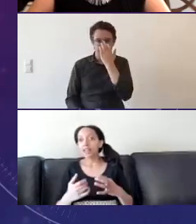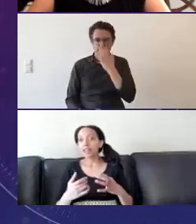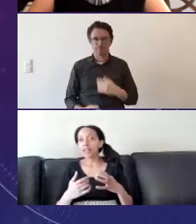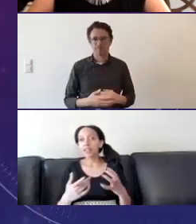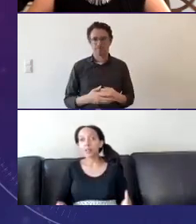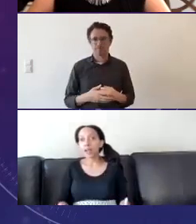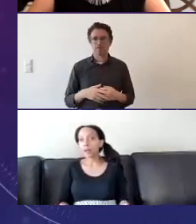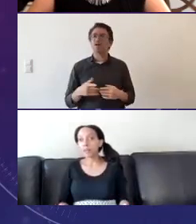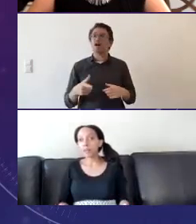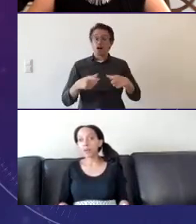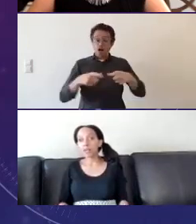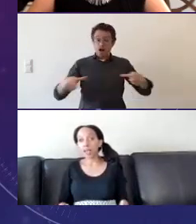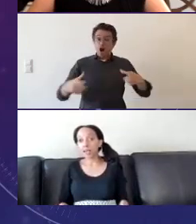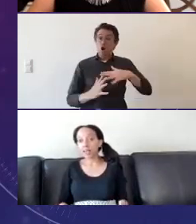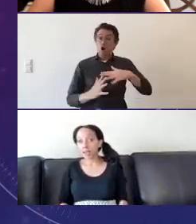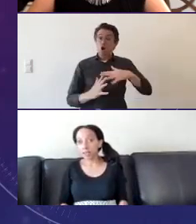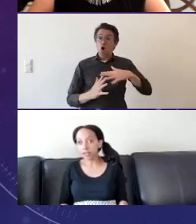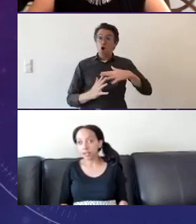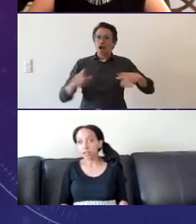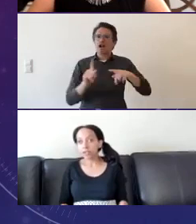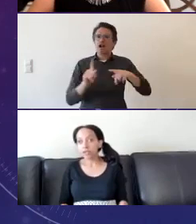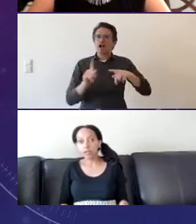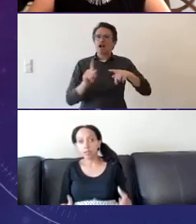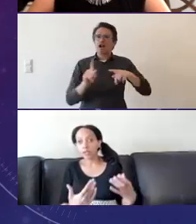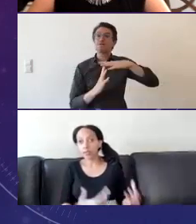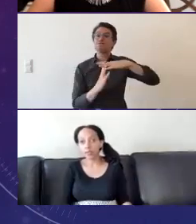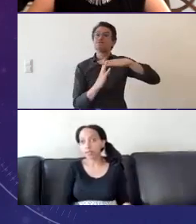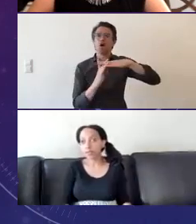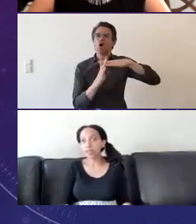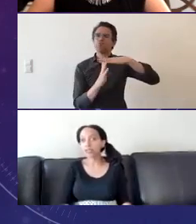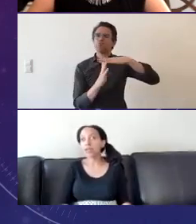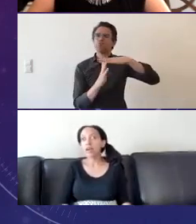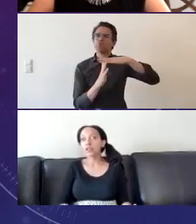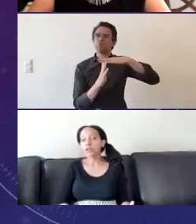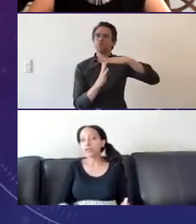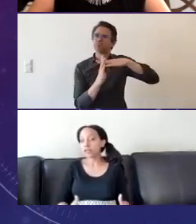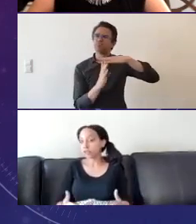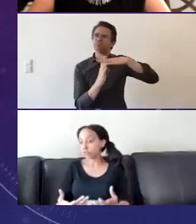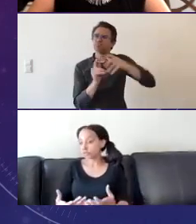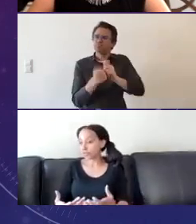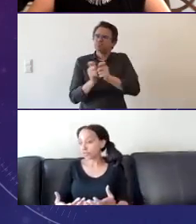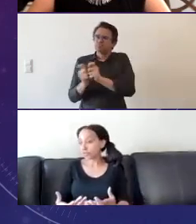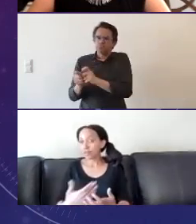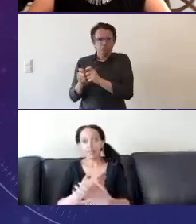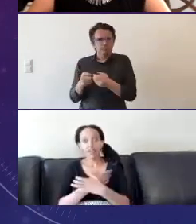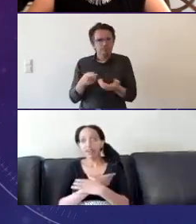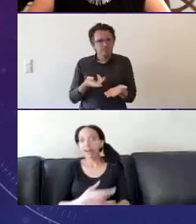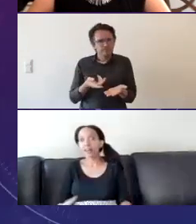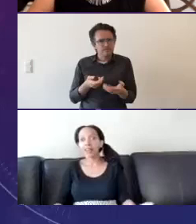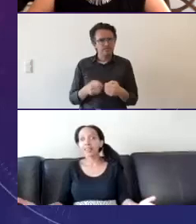sometimes one can't get it due to limited resources due to all kinds of